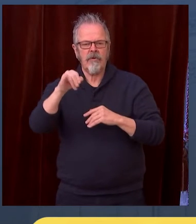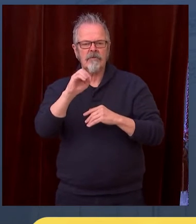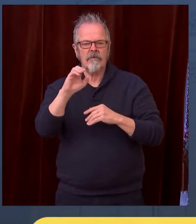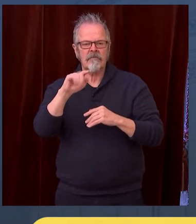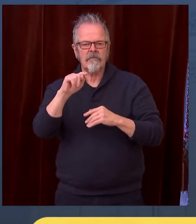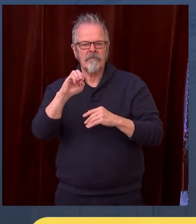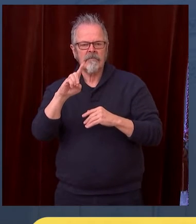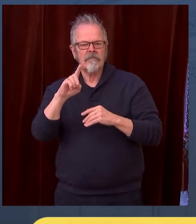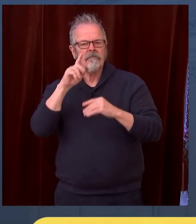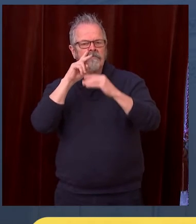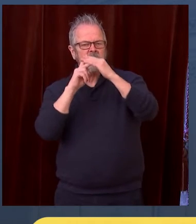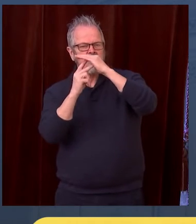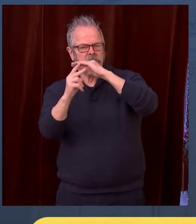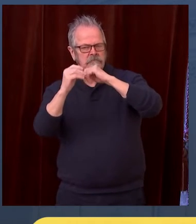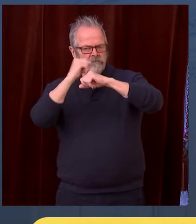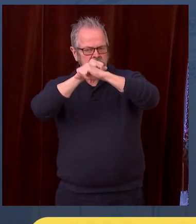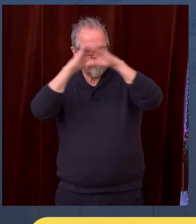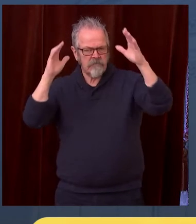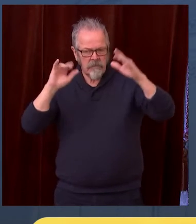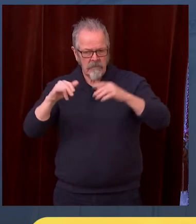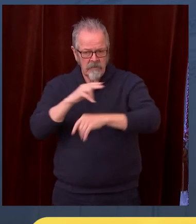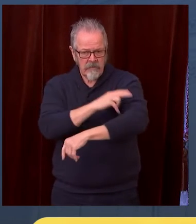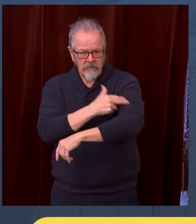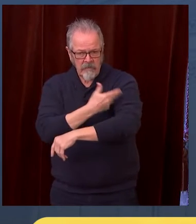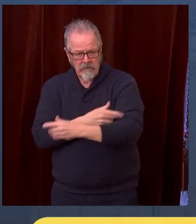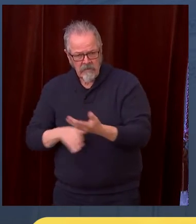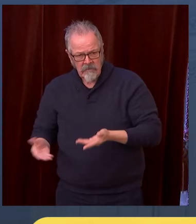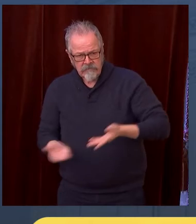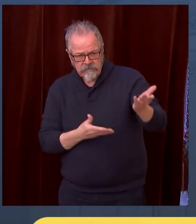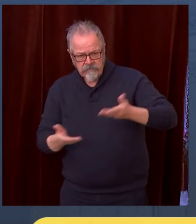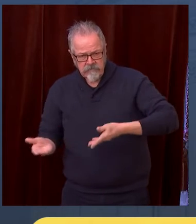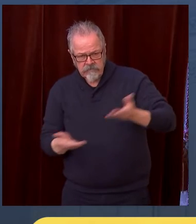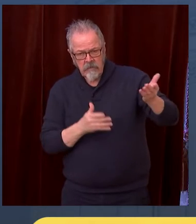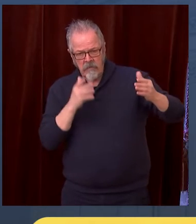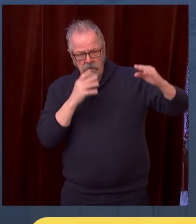rates that we will experience in the next several weeks.